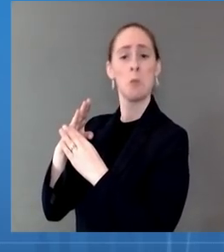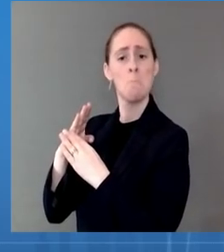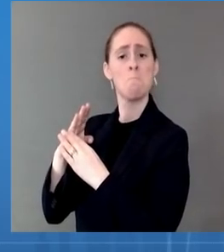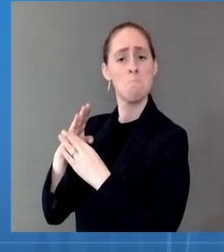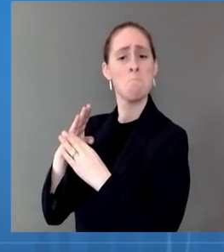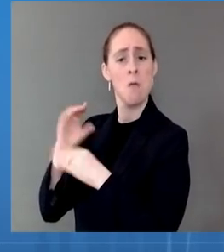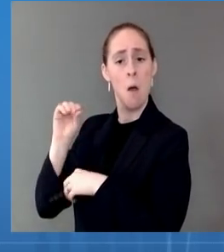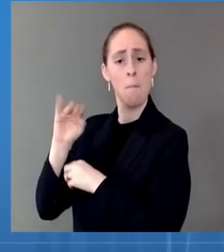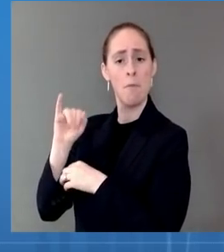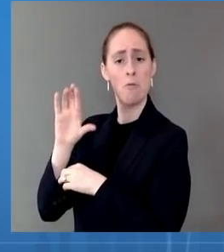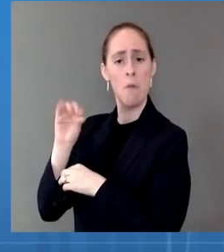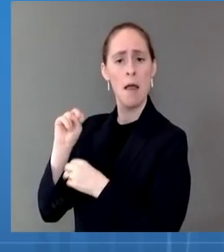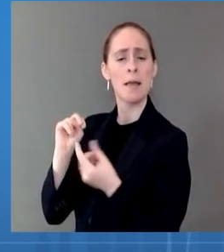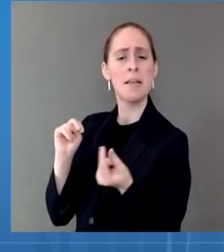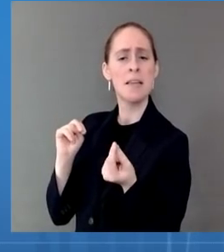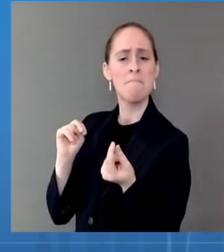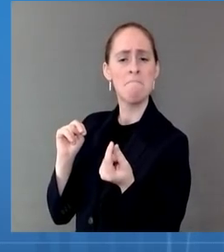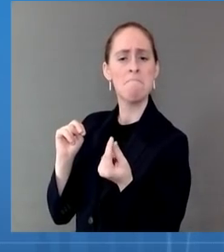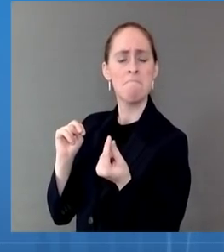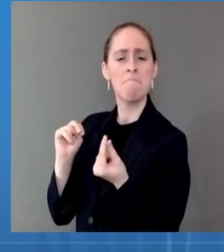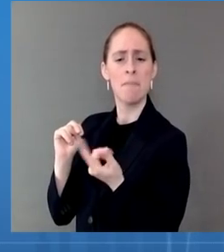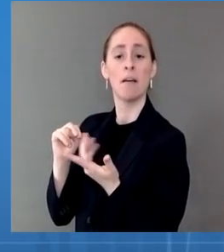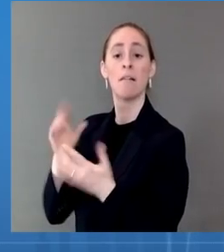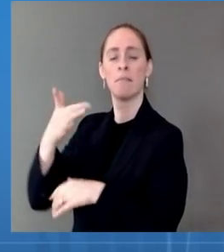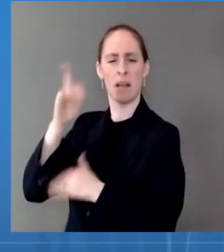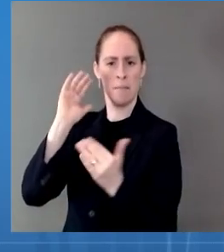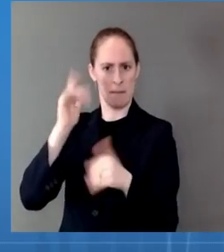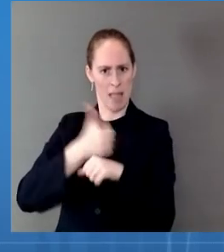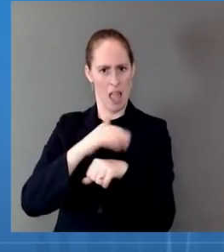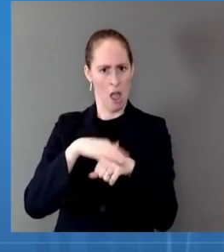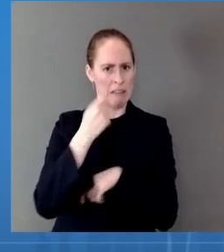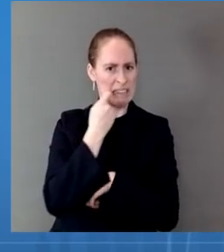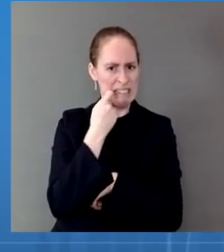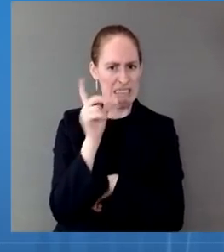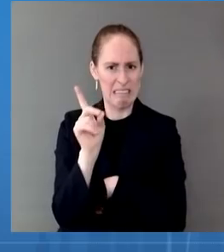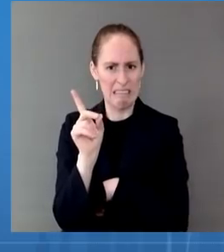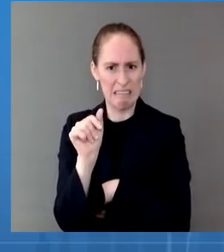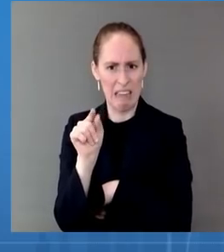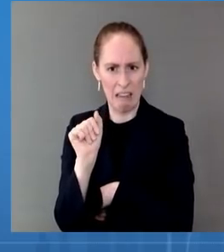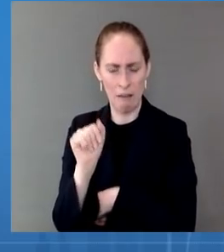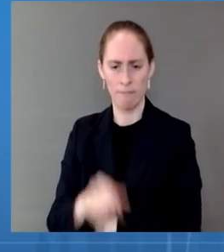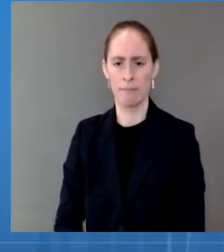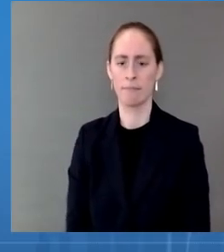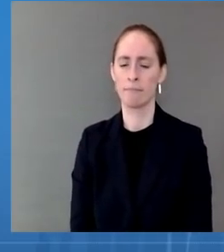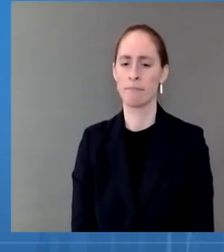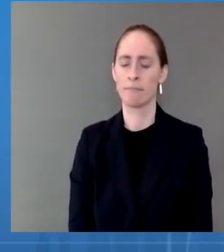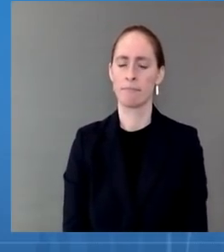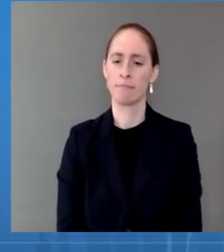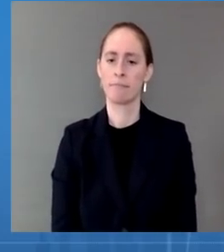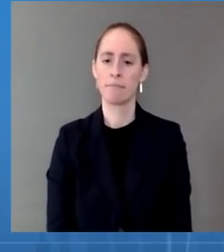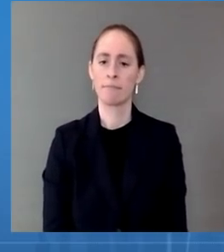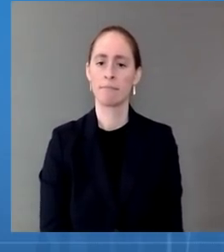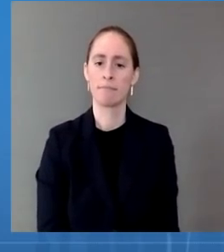demonstrate that sera from individuals who received two doses of Pfizer-BioNTech vaccine